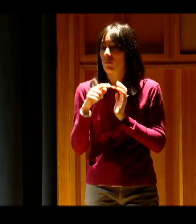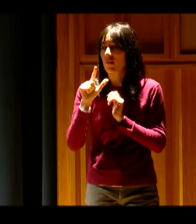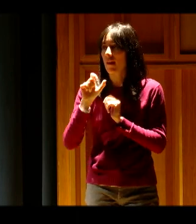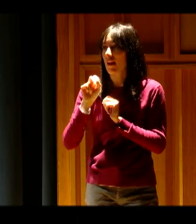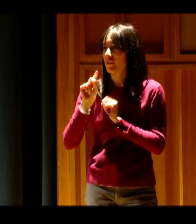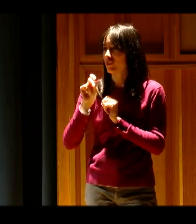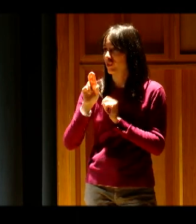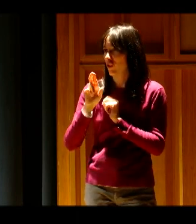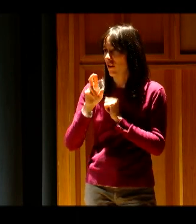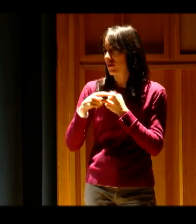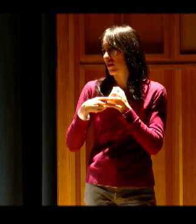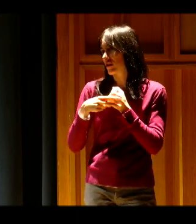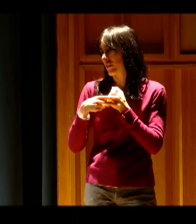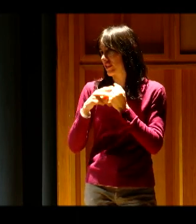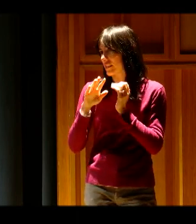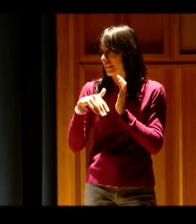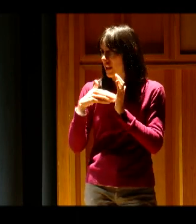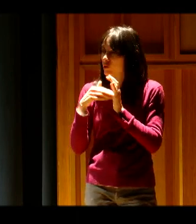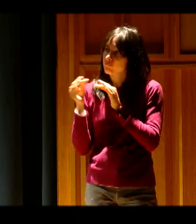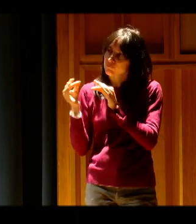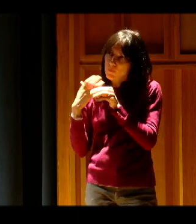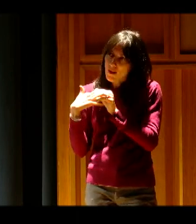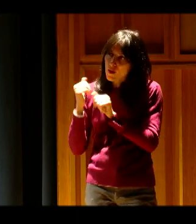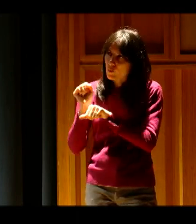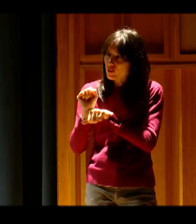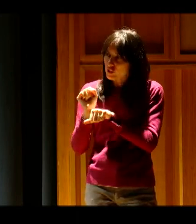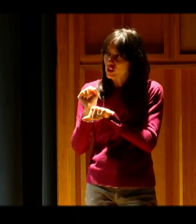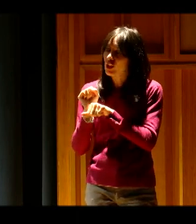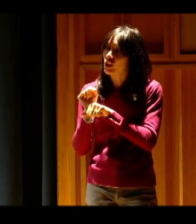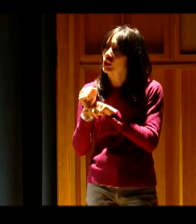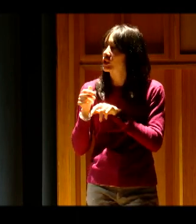talking about what I do as a conservator, and walking over to NMAAHC.